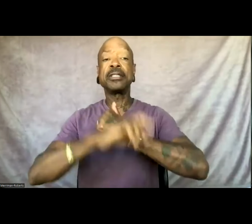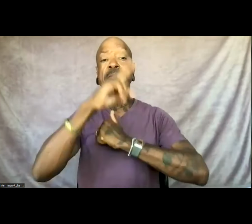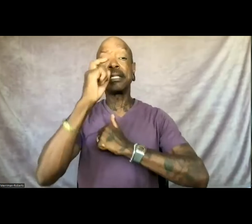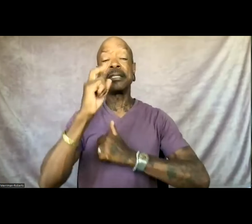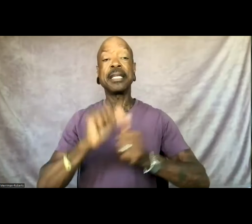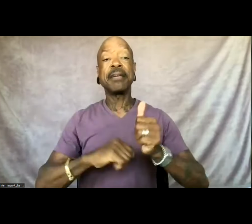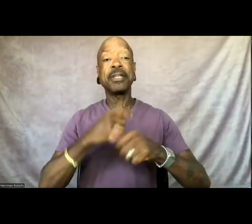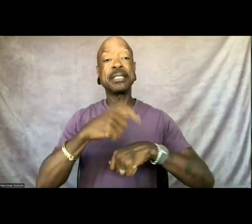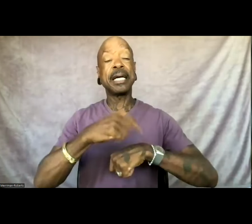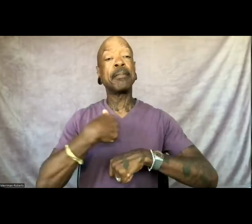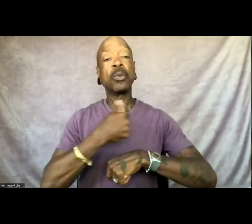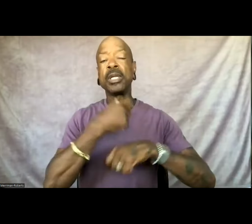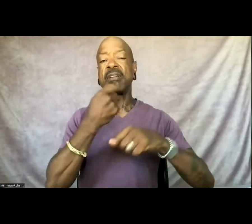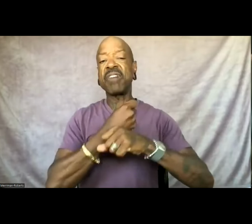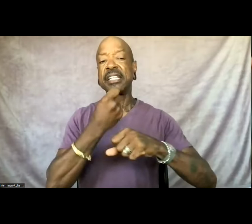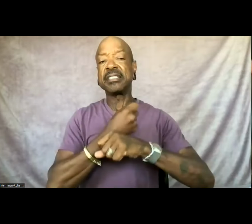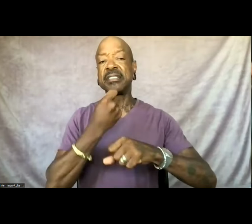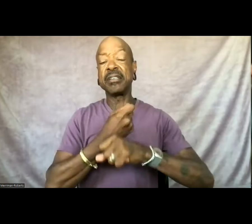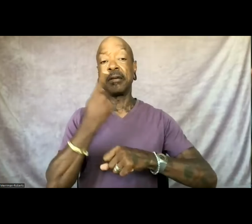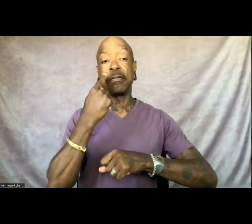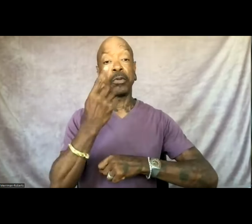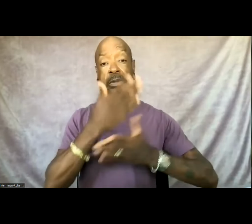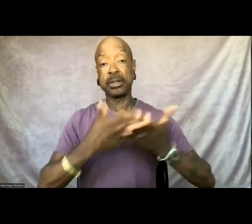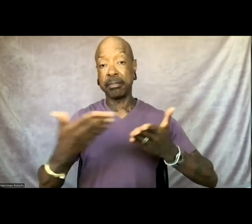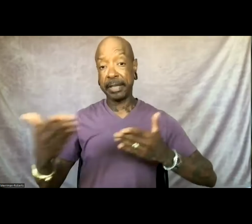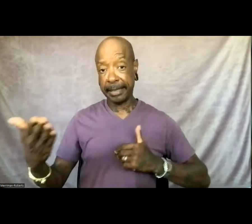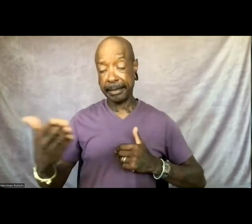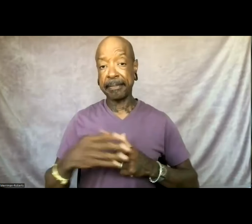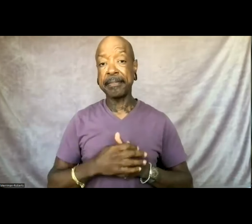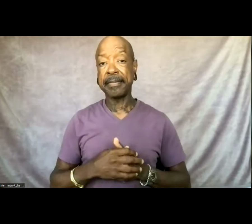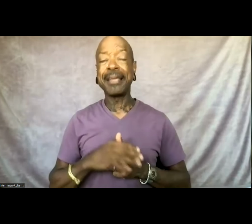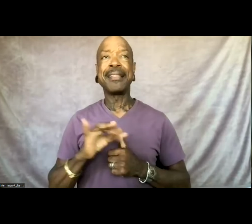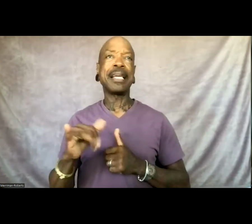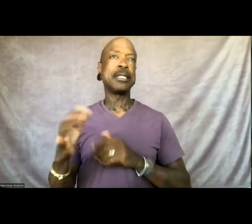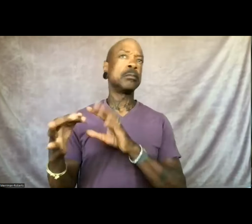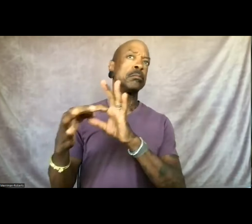we're getting, we really want to keep these two decisions as